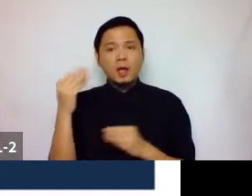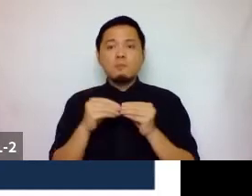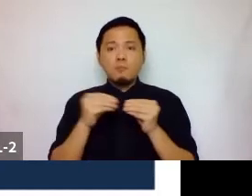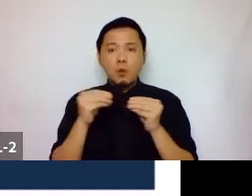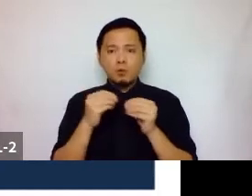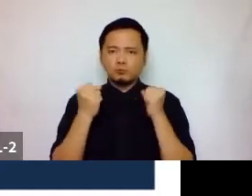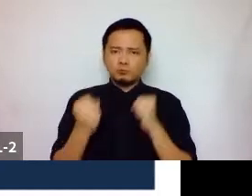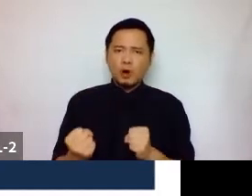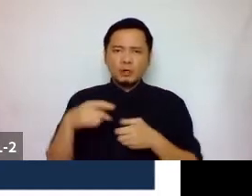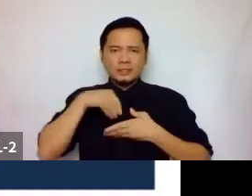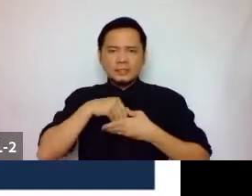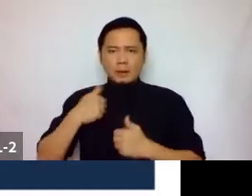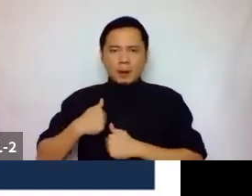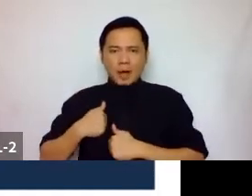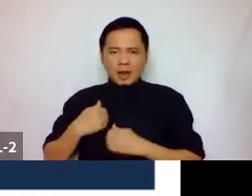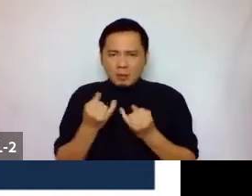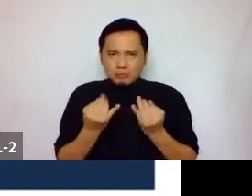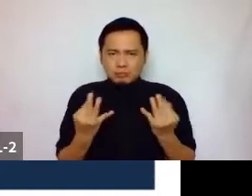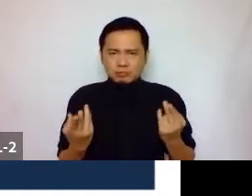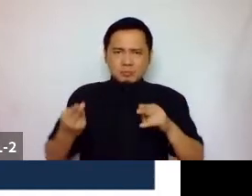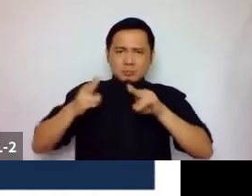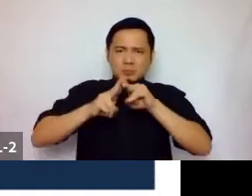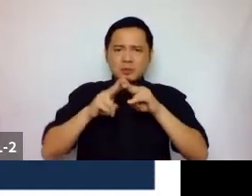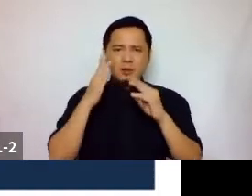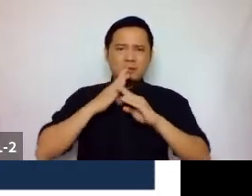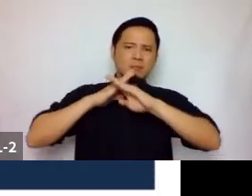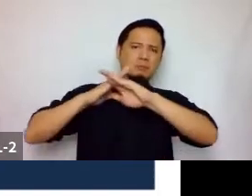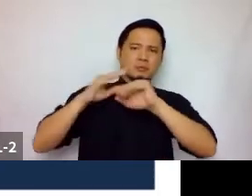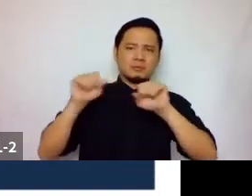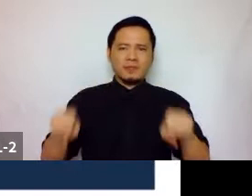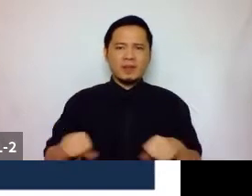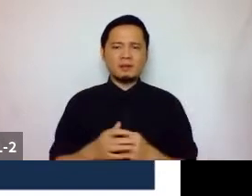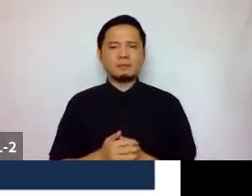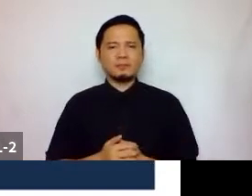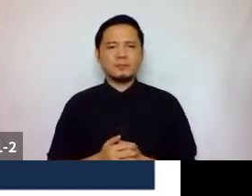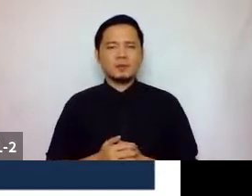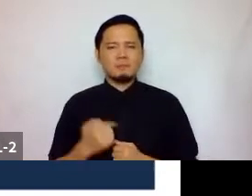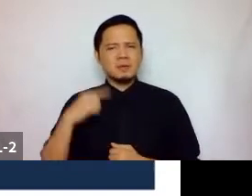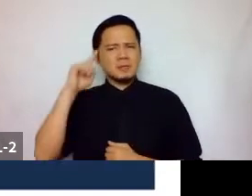Now, why shouldn’t we only think of ourselves when vaccinating?